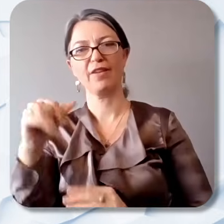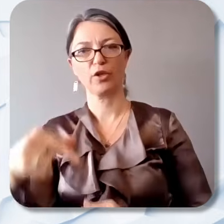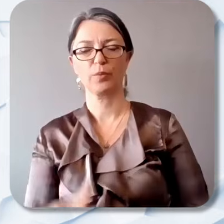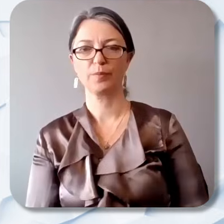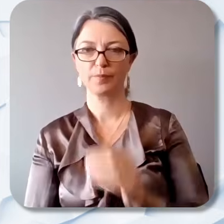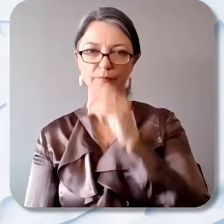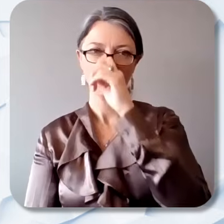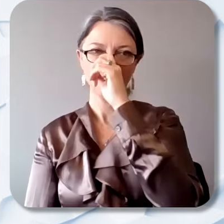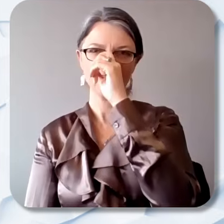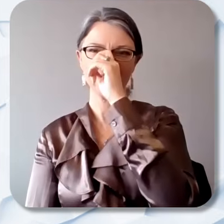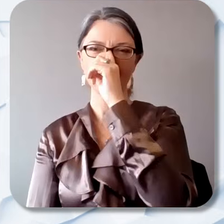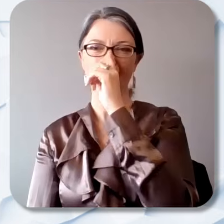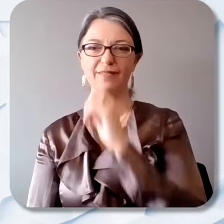I know we have 1 minute.